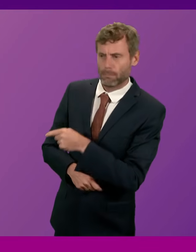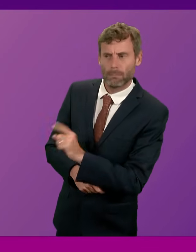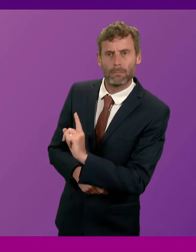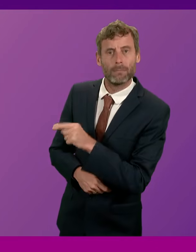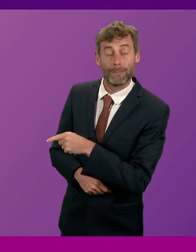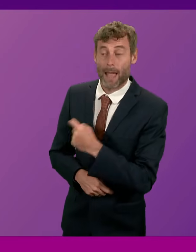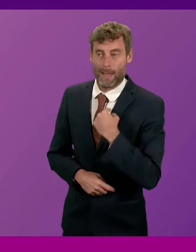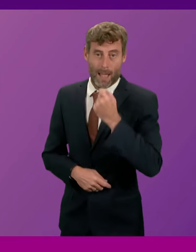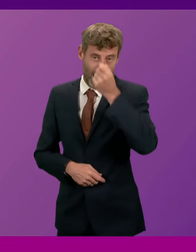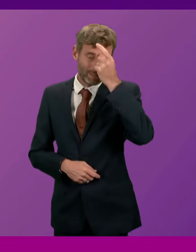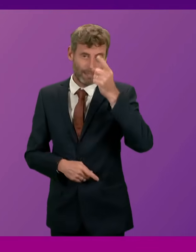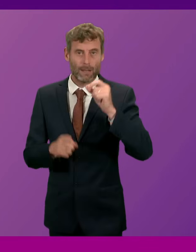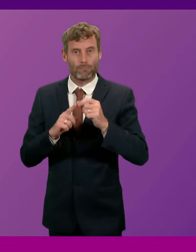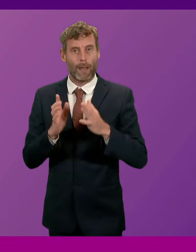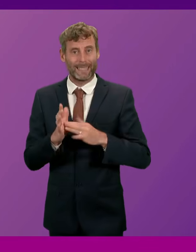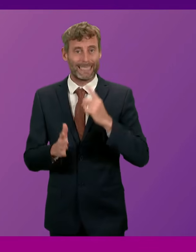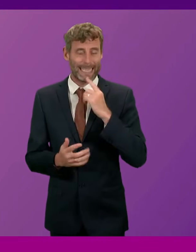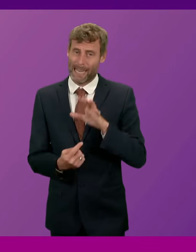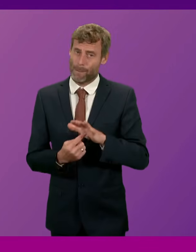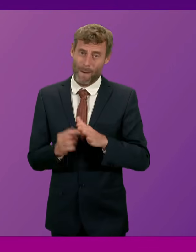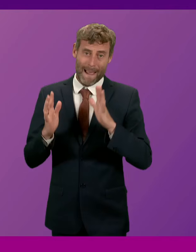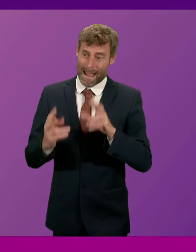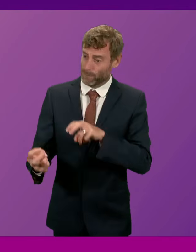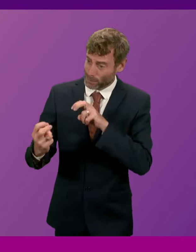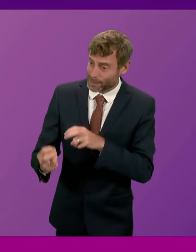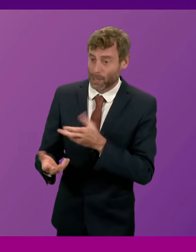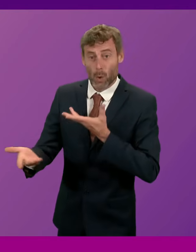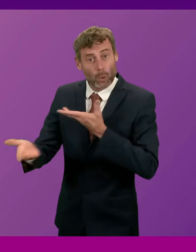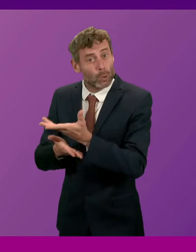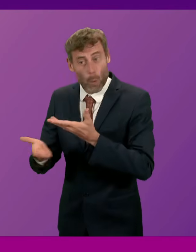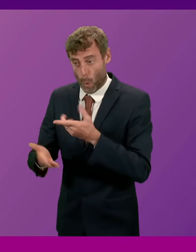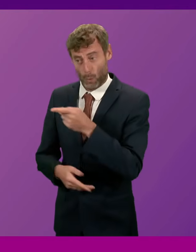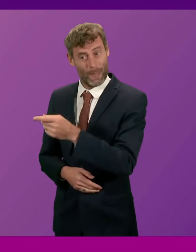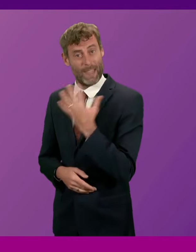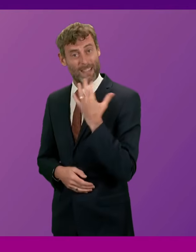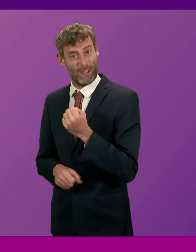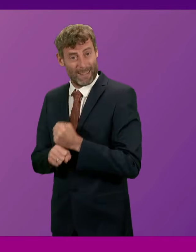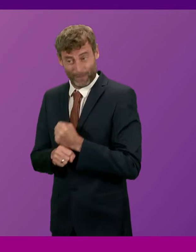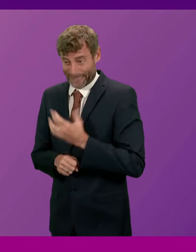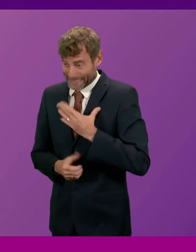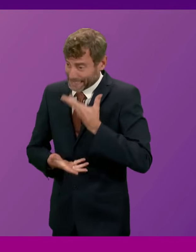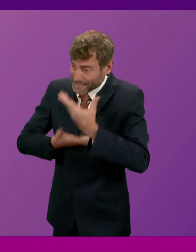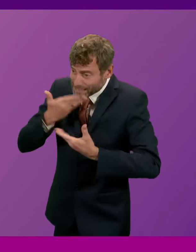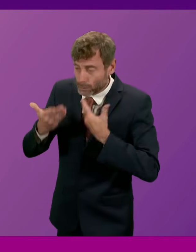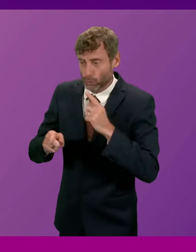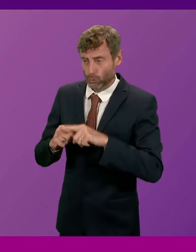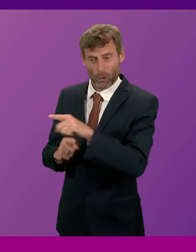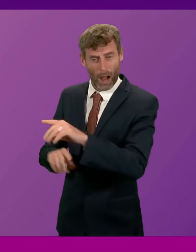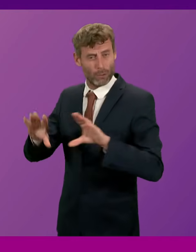that there is a need for dialogue with the Israeli Government to try to bring about a